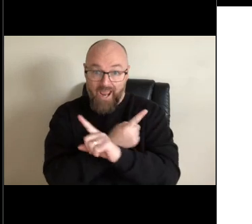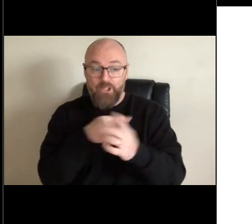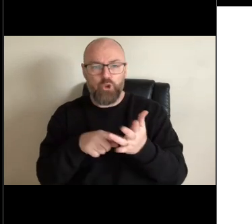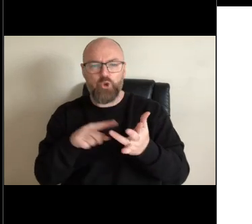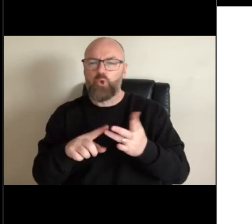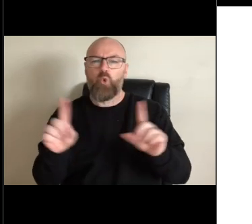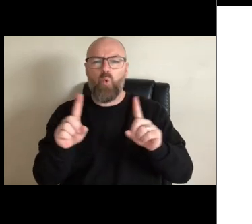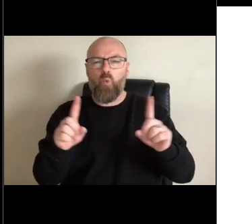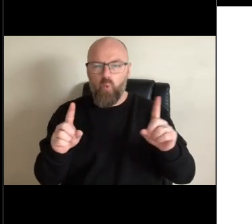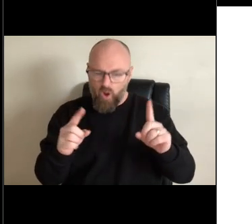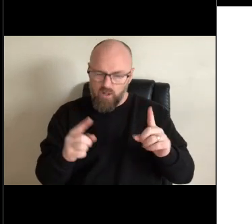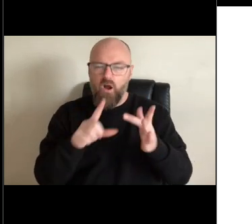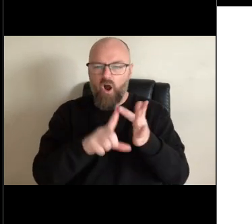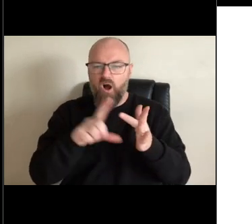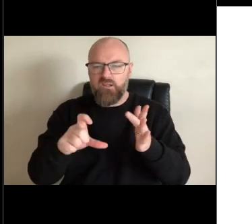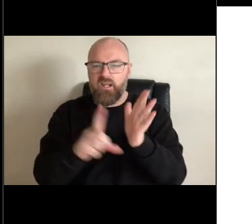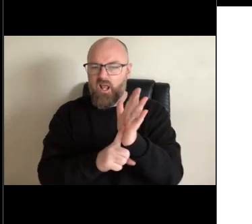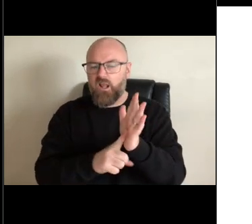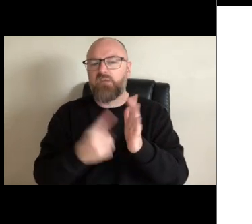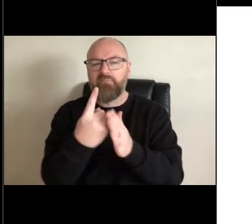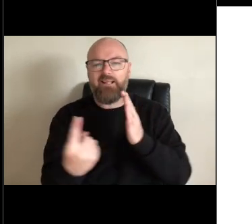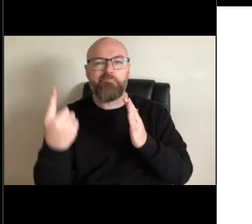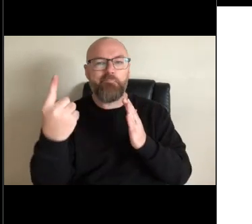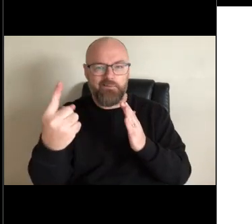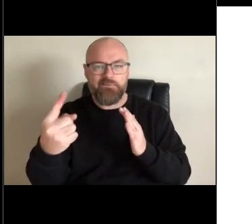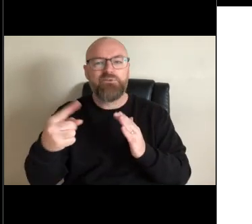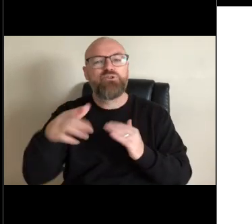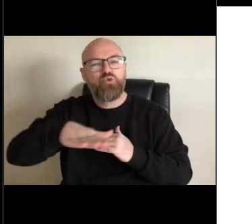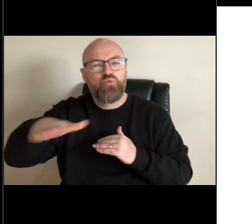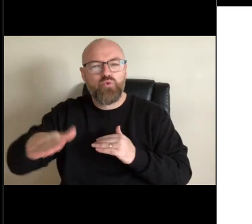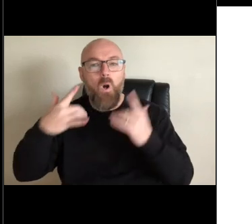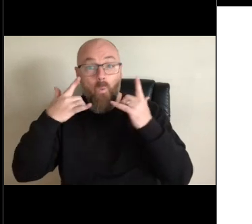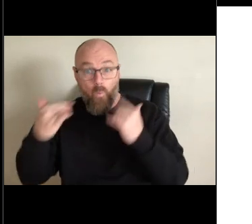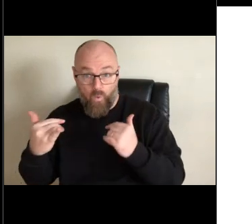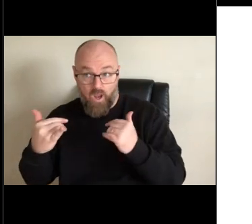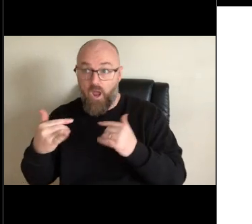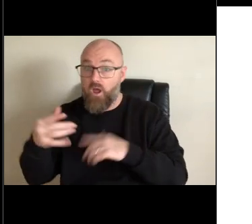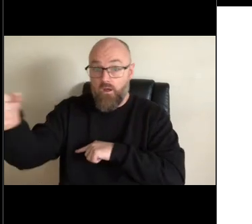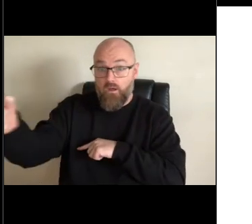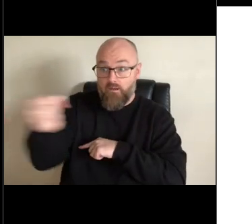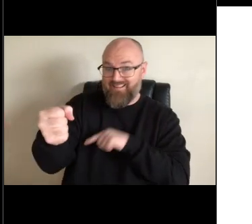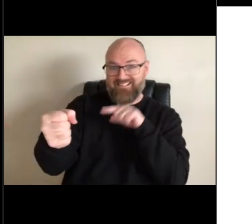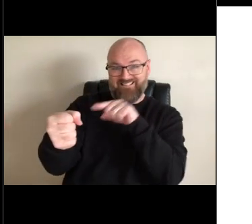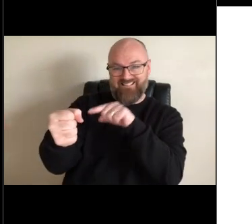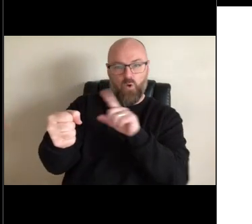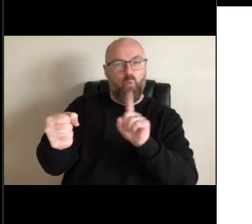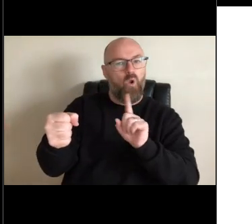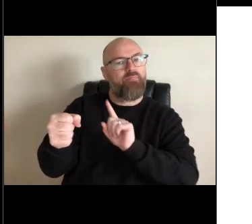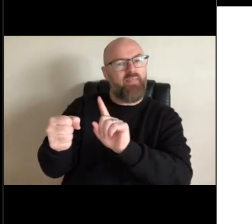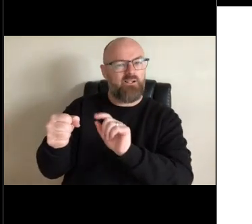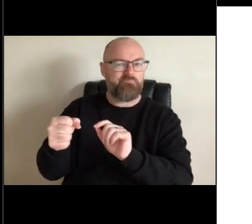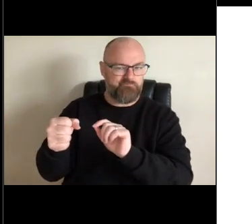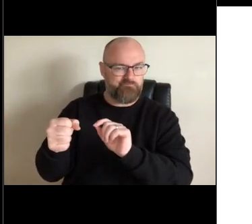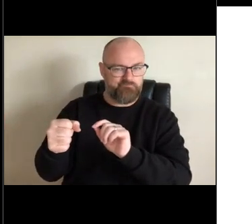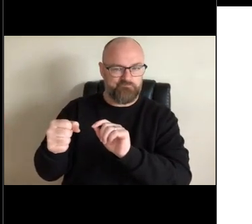lawyers need to do when they are appointed into a family law matter there's also some changes and